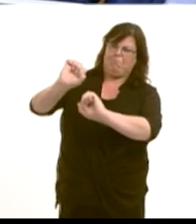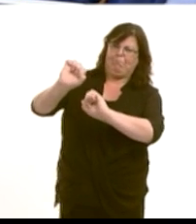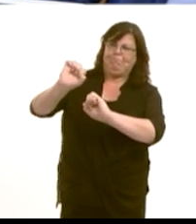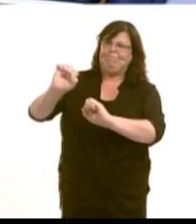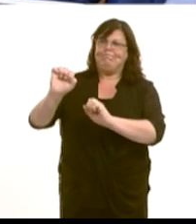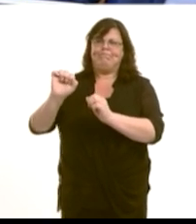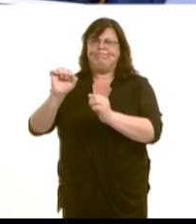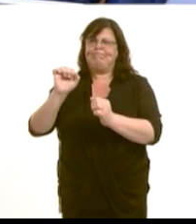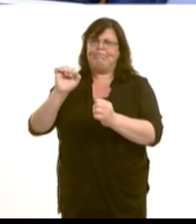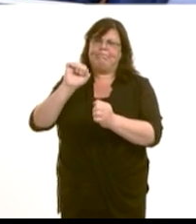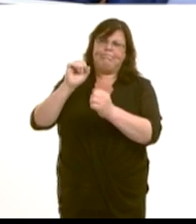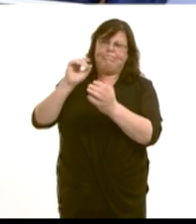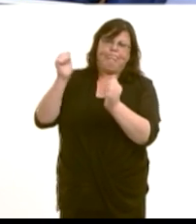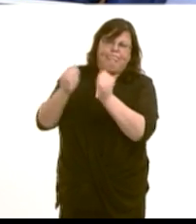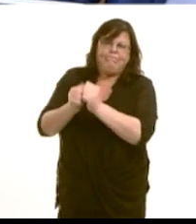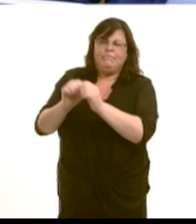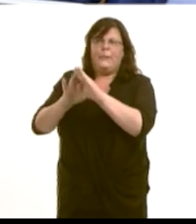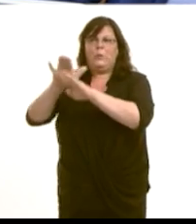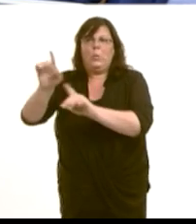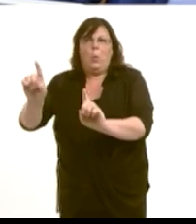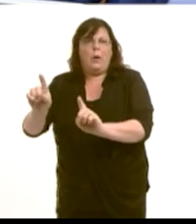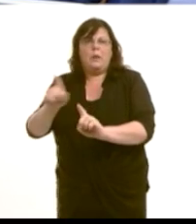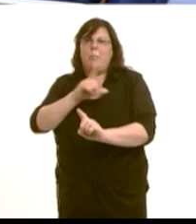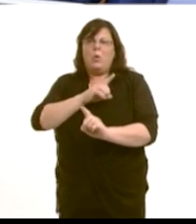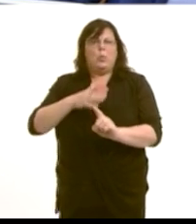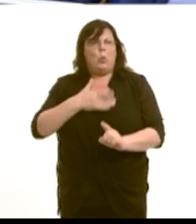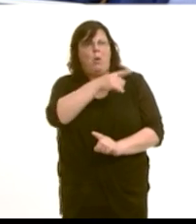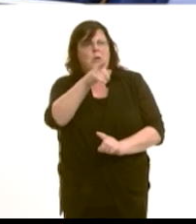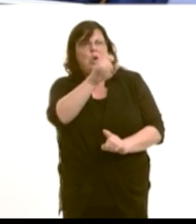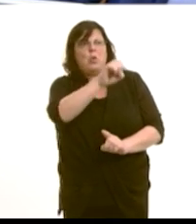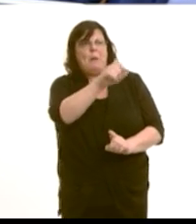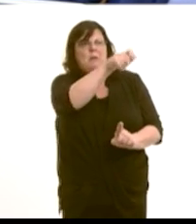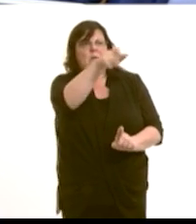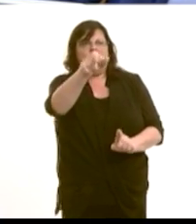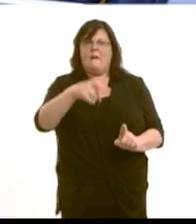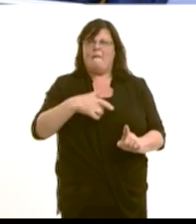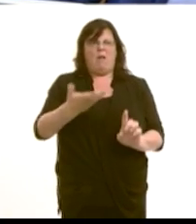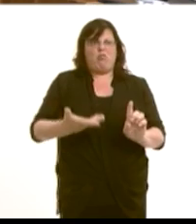lived in the UK for many, many years, they will not find their rights of residence removed. That clarity is essential.